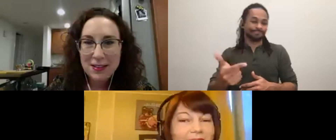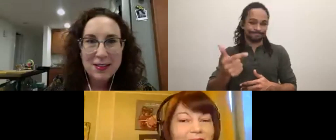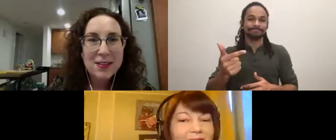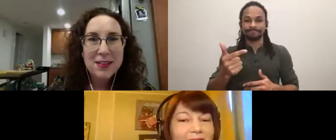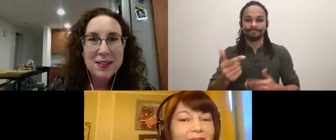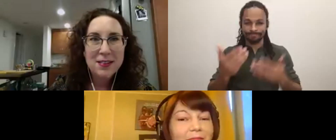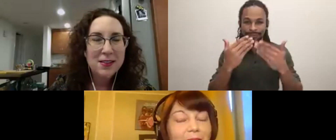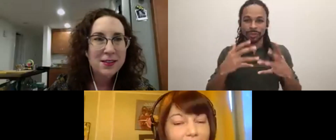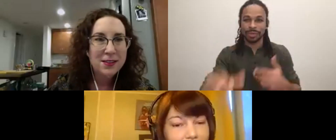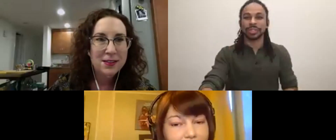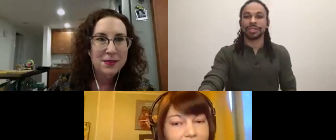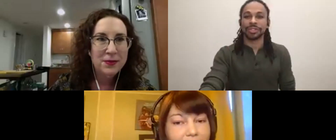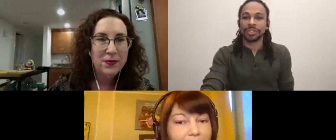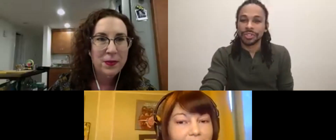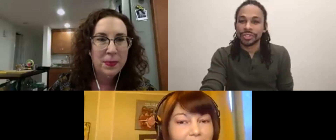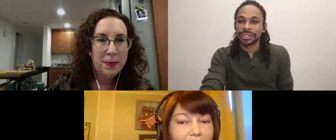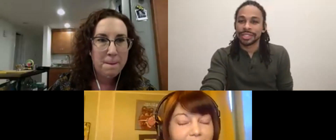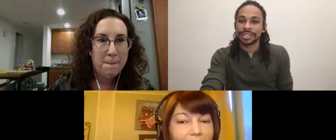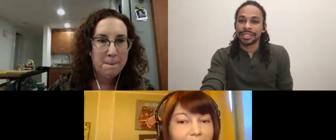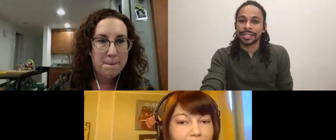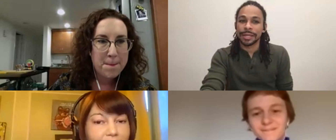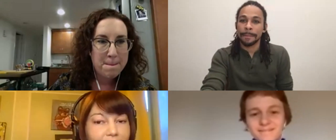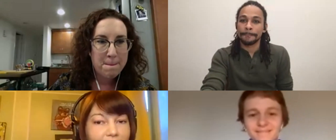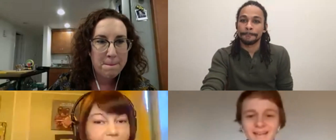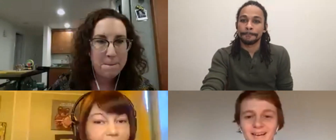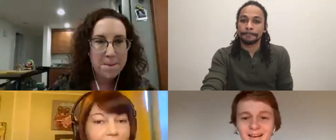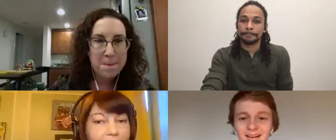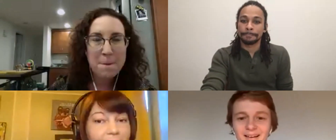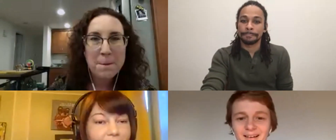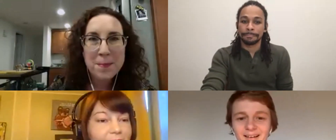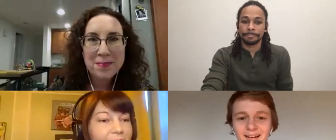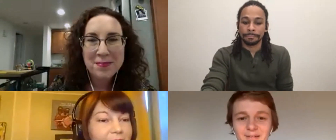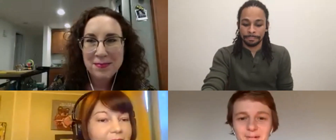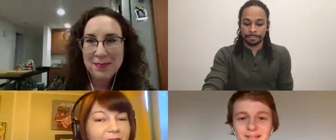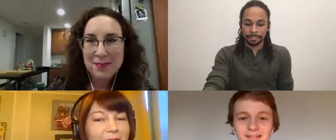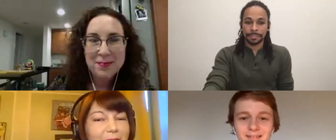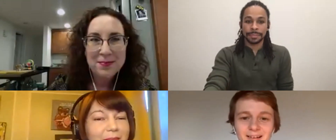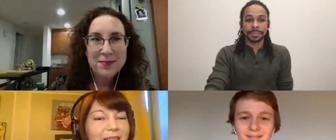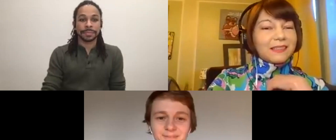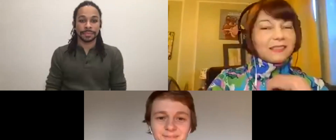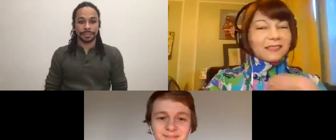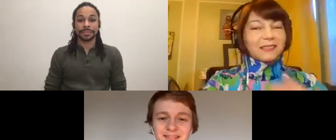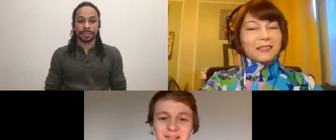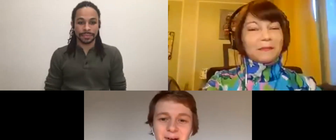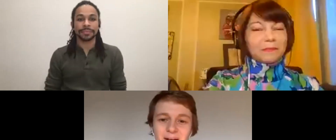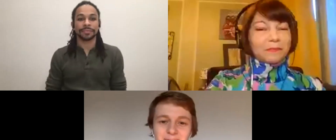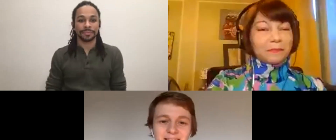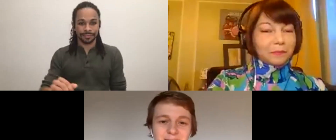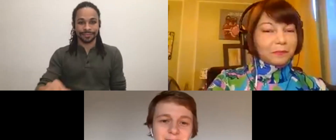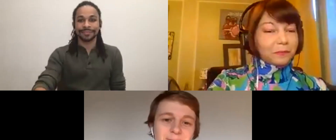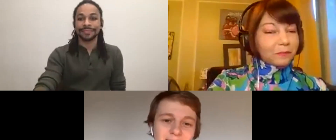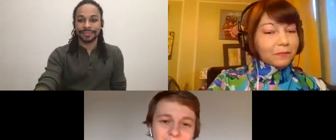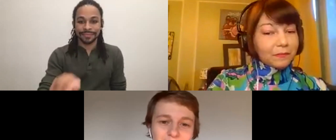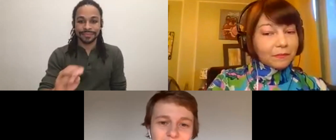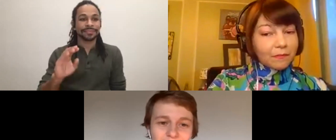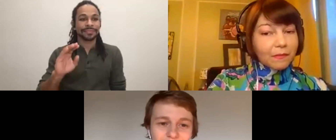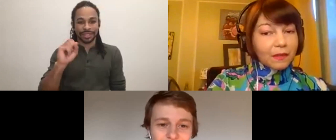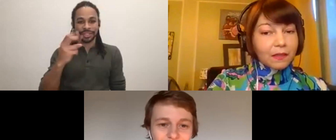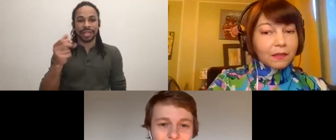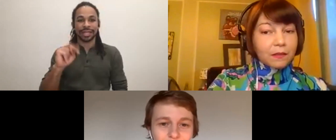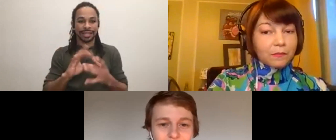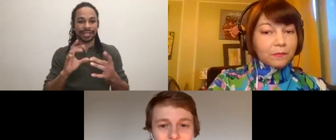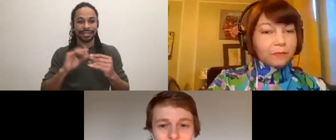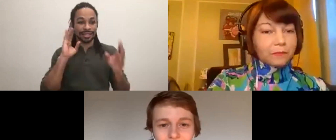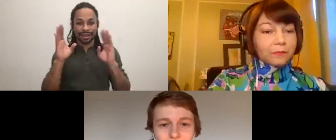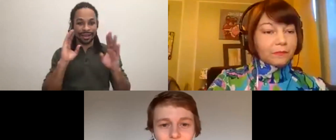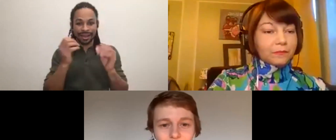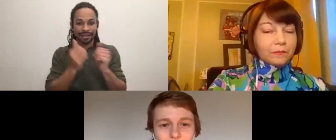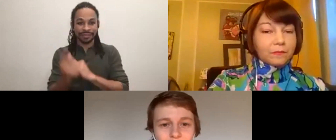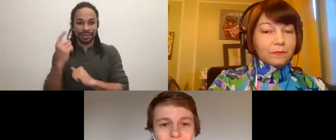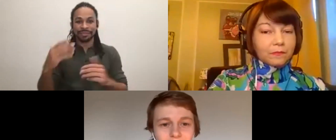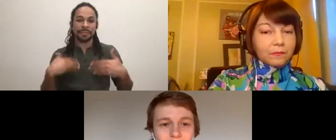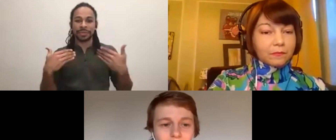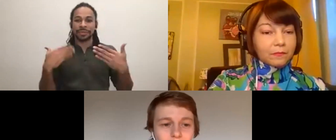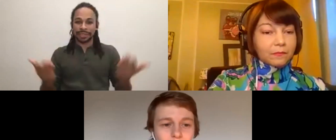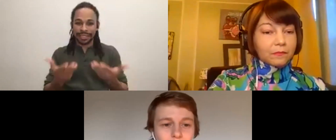Hi everyone. I'm so happy to be here with all of you. We're going to start off with